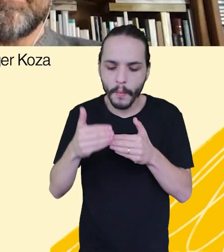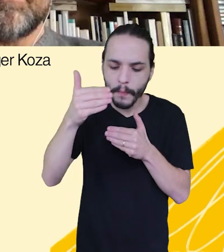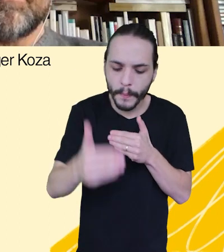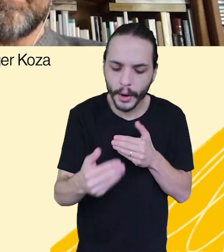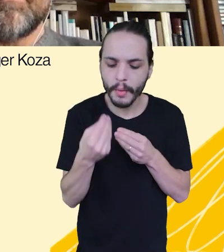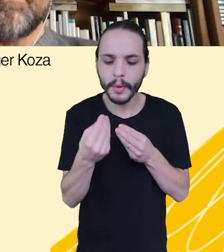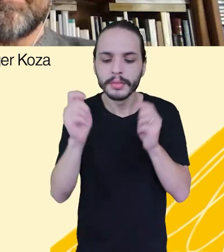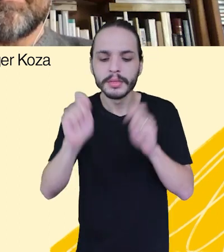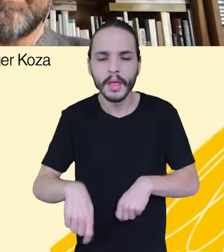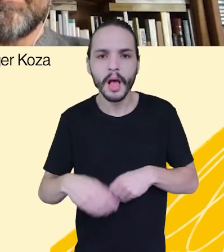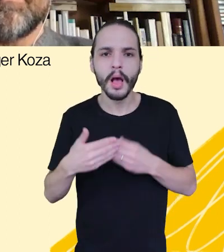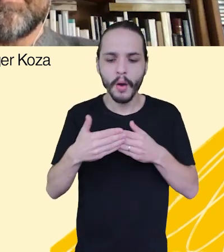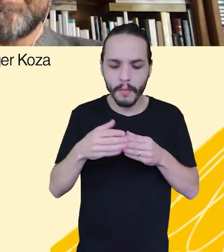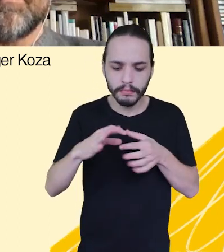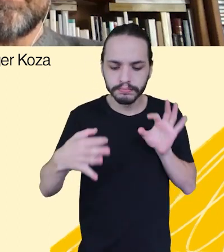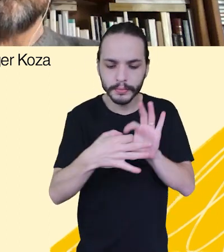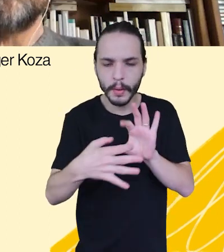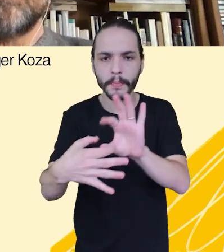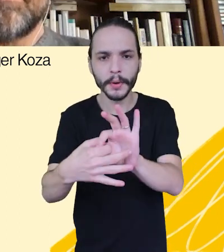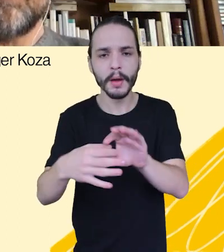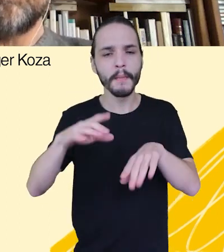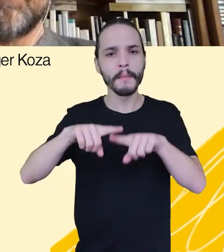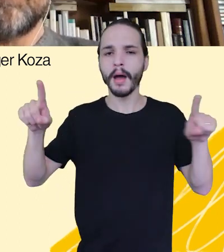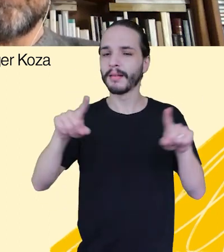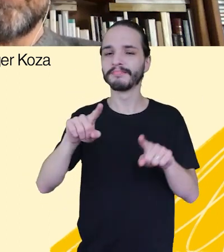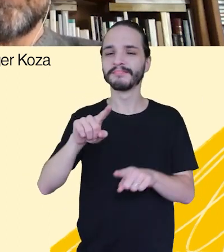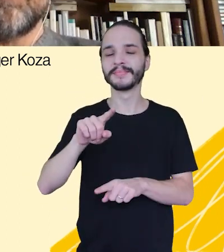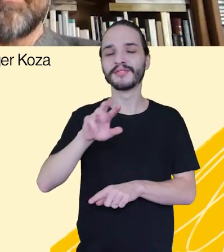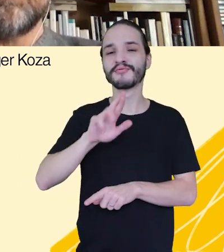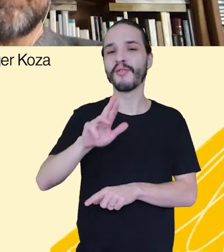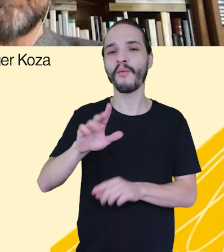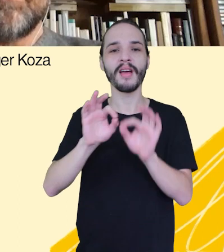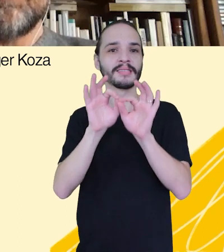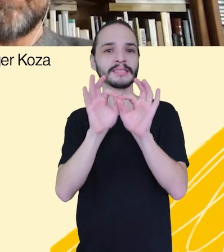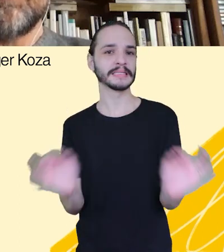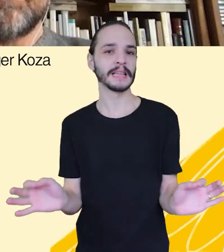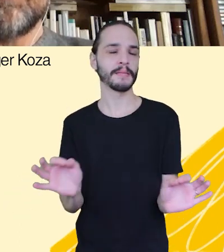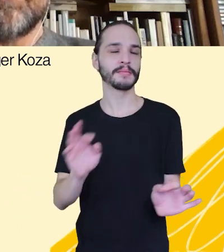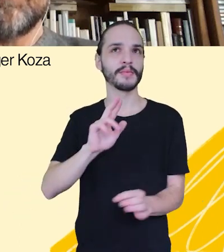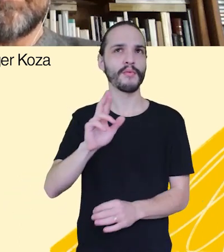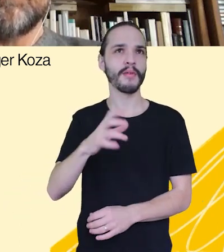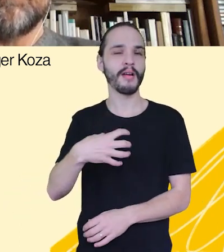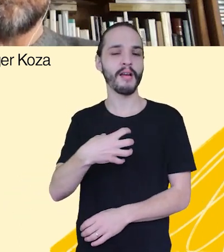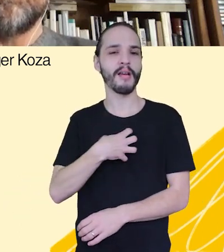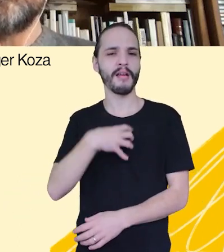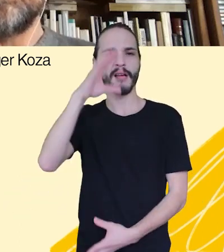But this never makes sense. Not in my eyes. Not in a scene where there is action happening